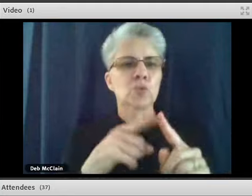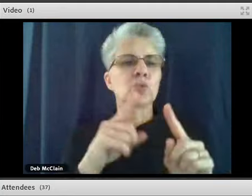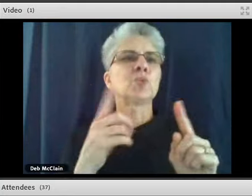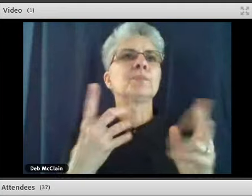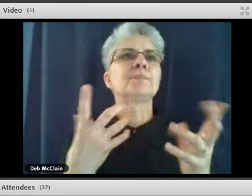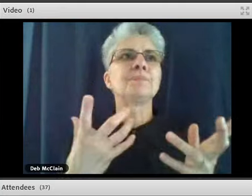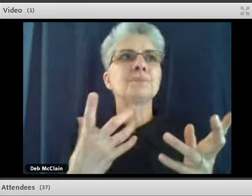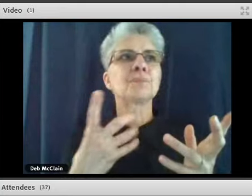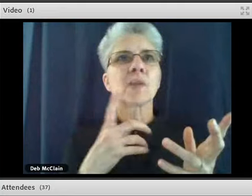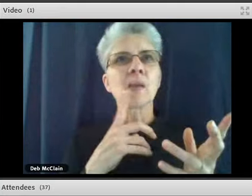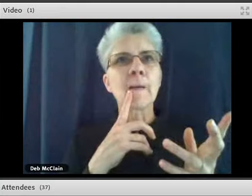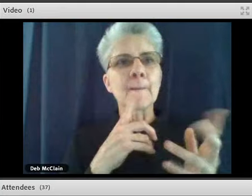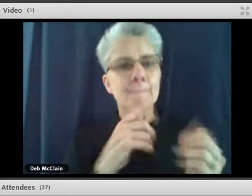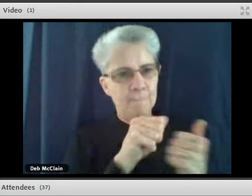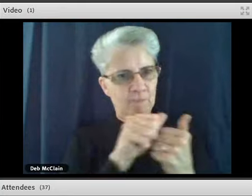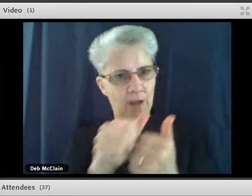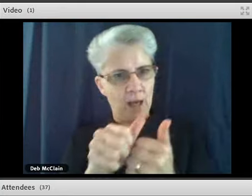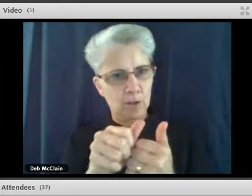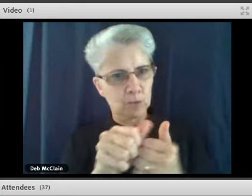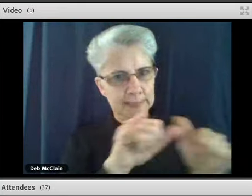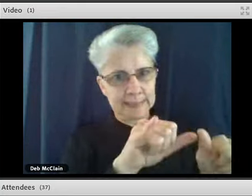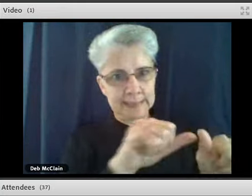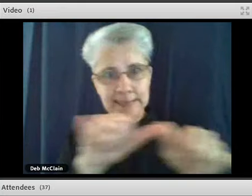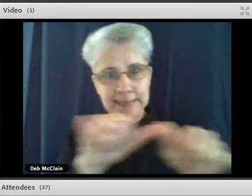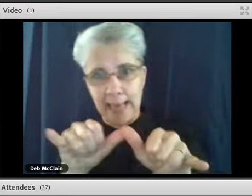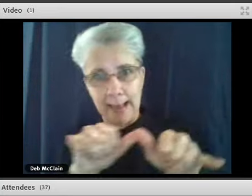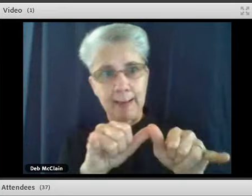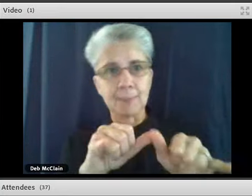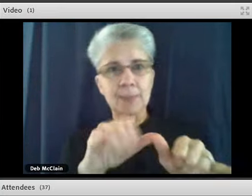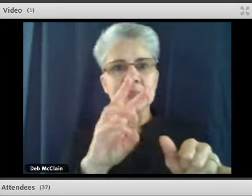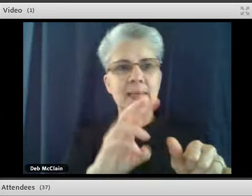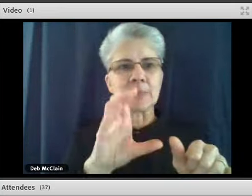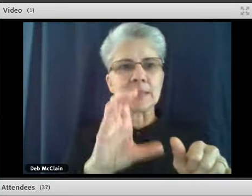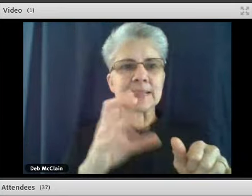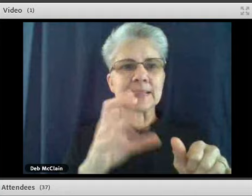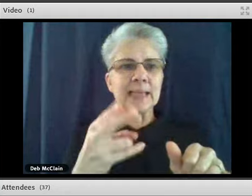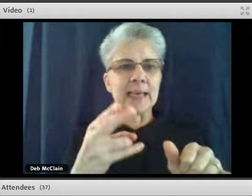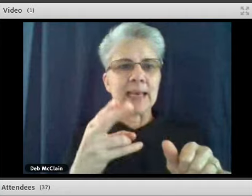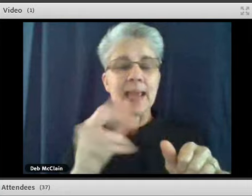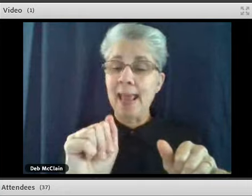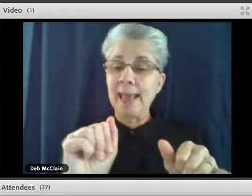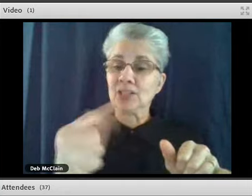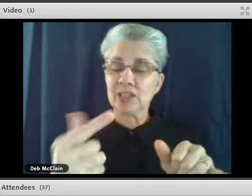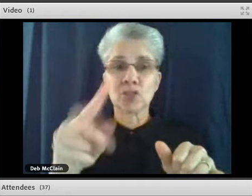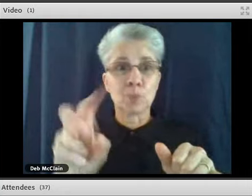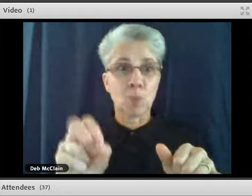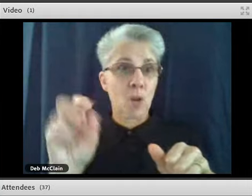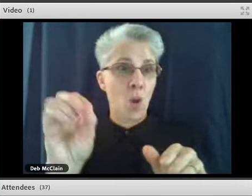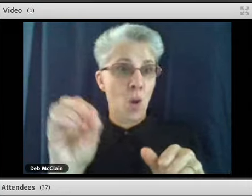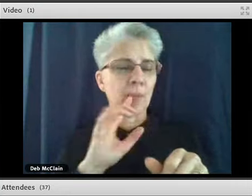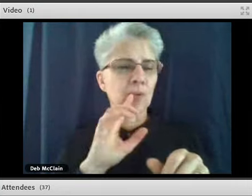they want you to be in alignment with the WCAG 2.0.